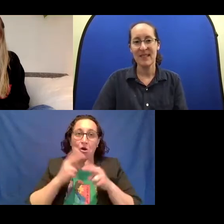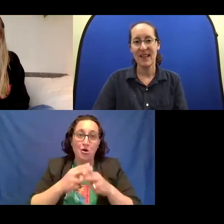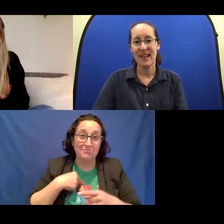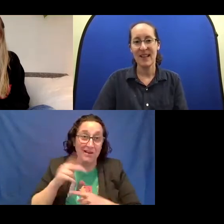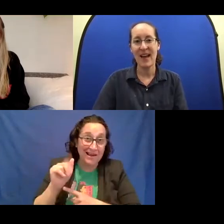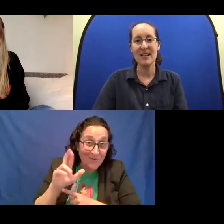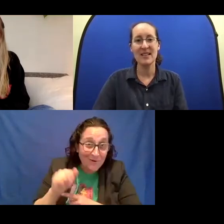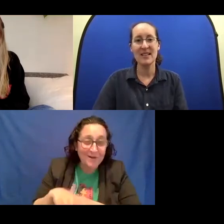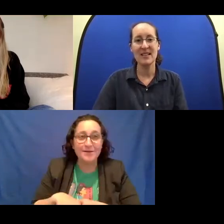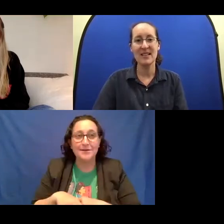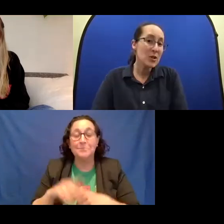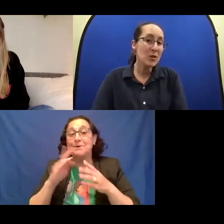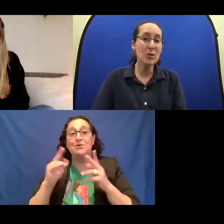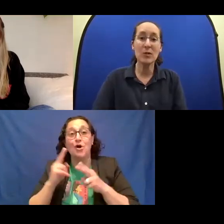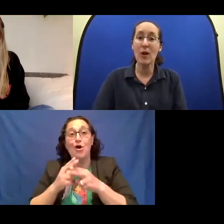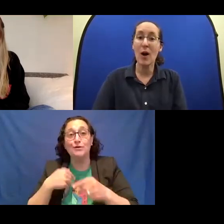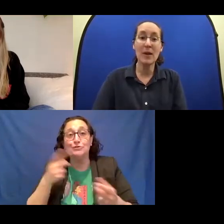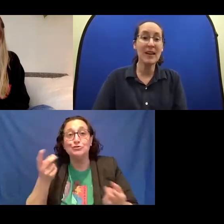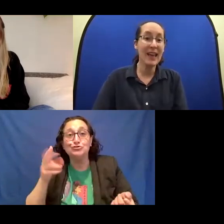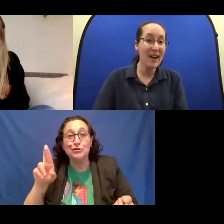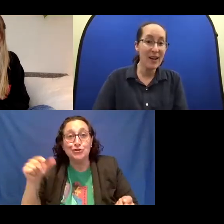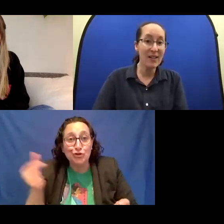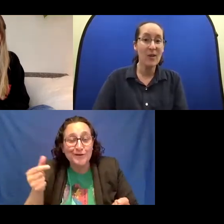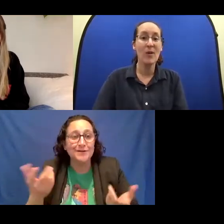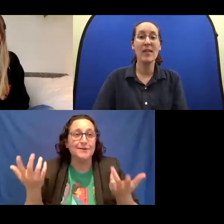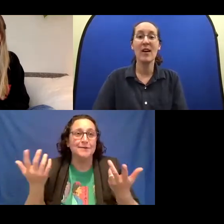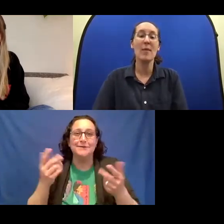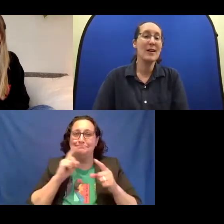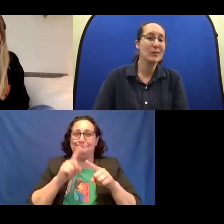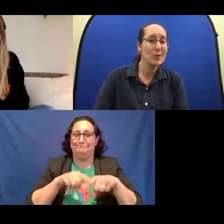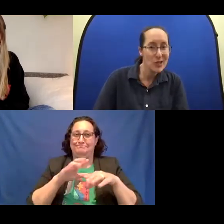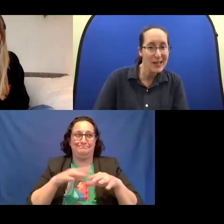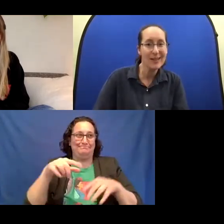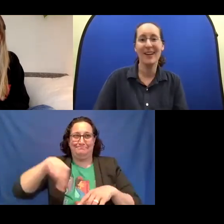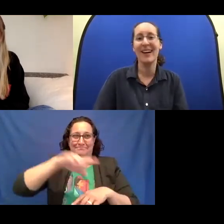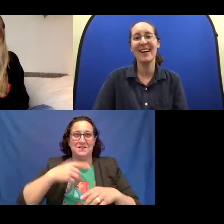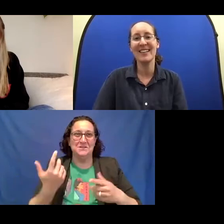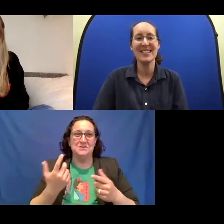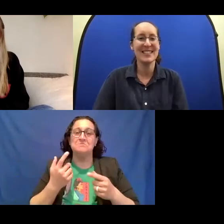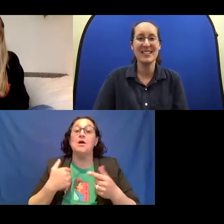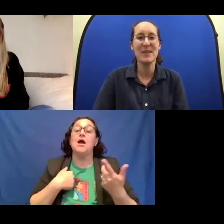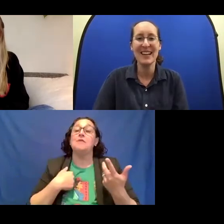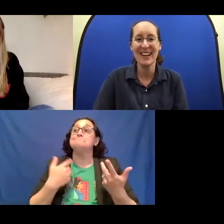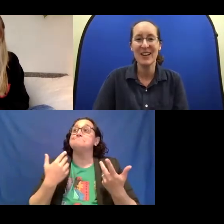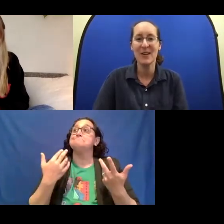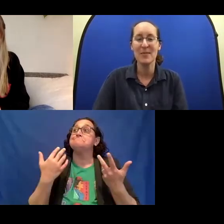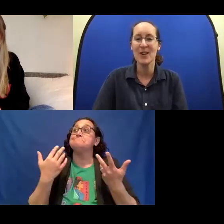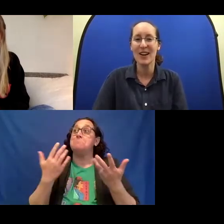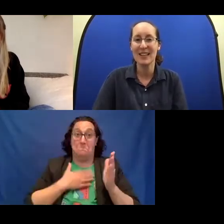and people do call me Kara or they call me Dr. G just depending on who I'm talking to.